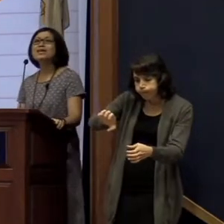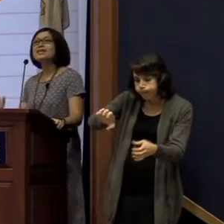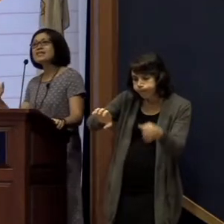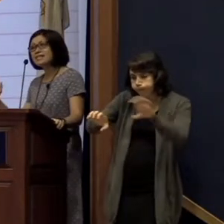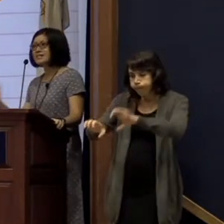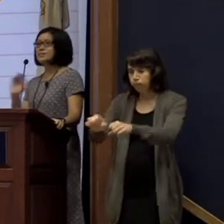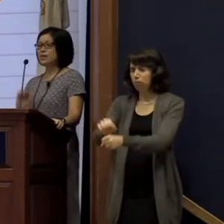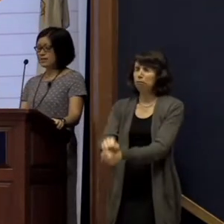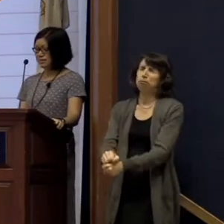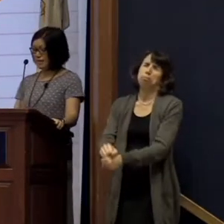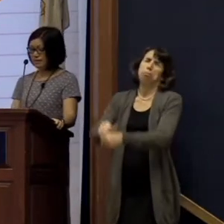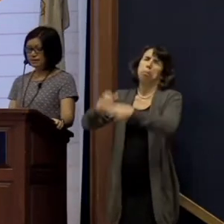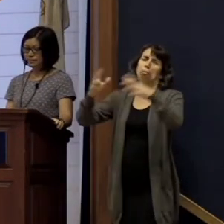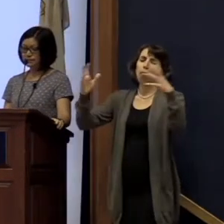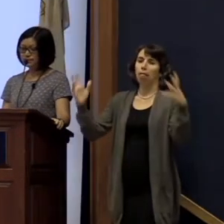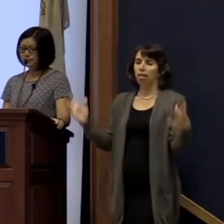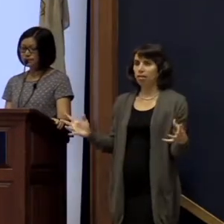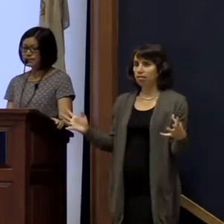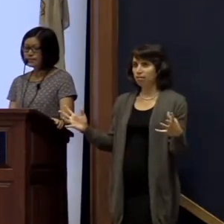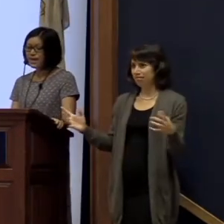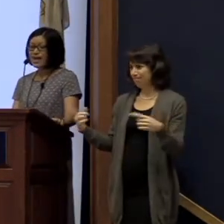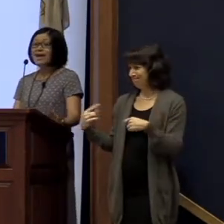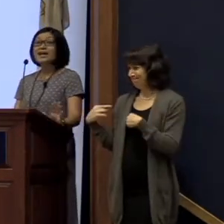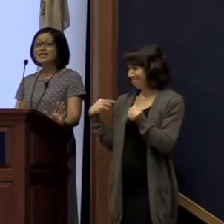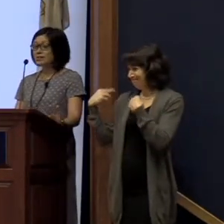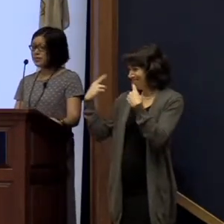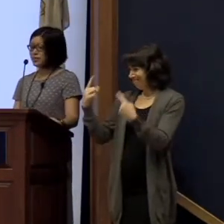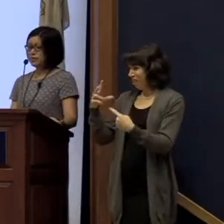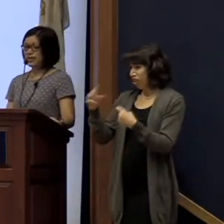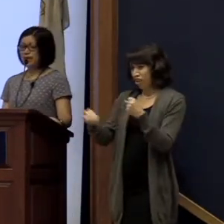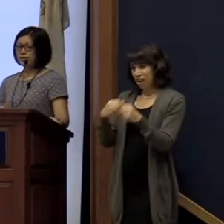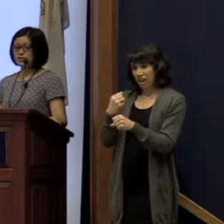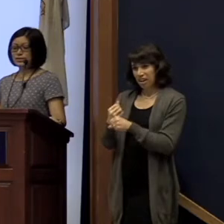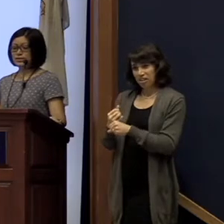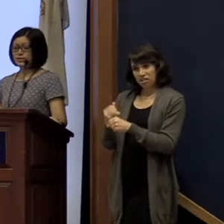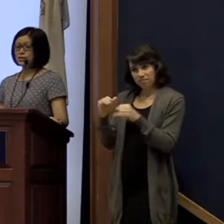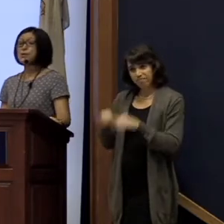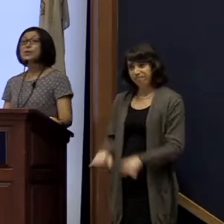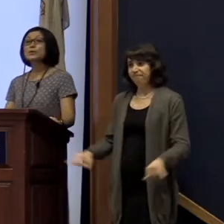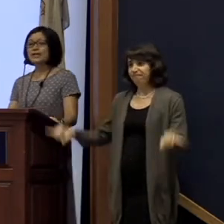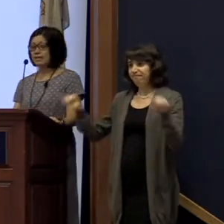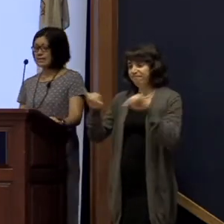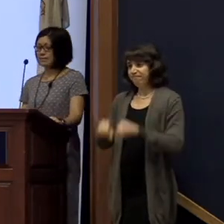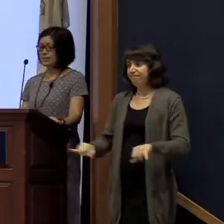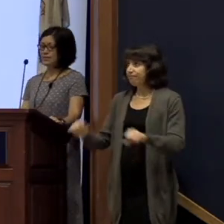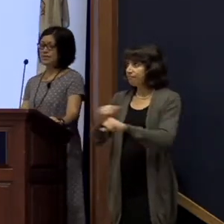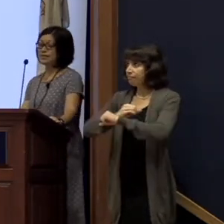This is where we still are. Another question we can ask students is who they think is the best student in science